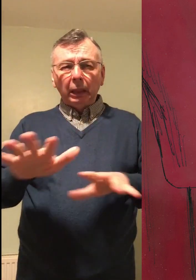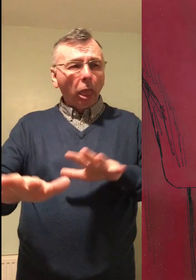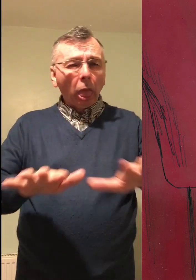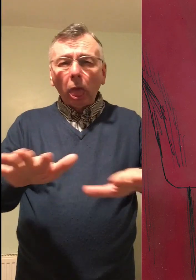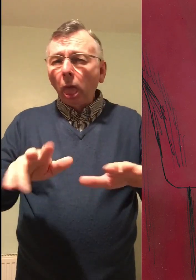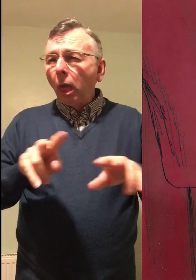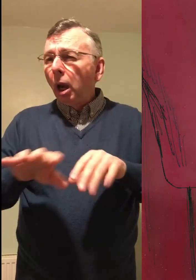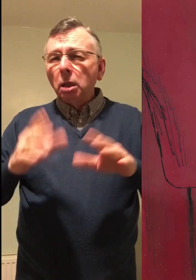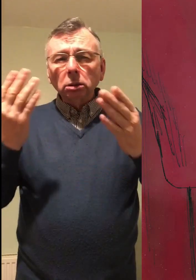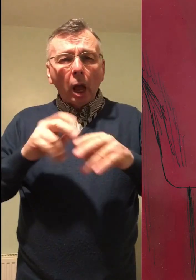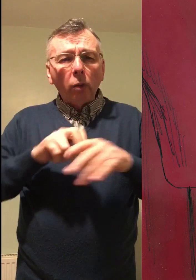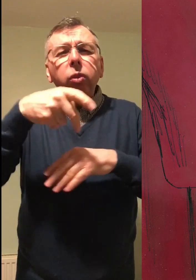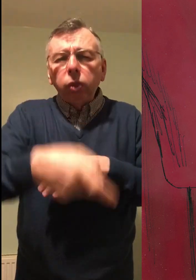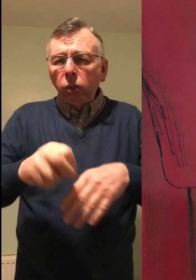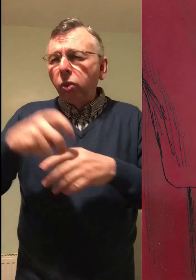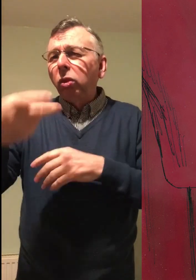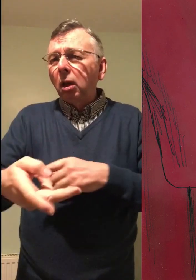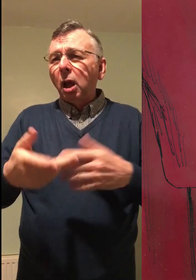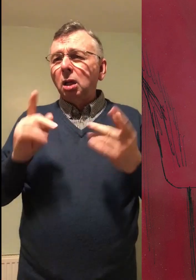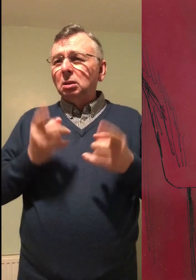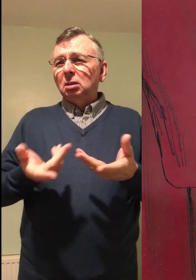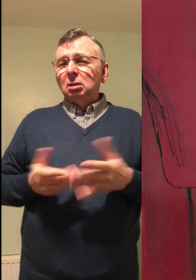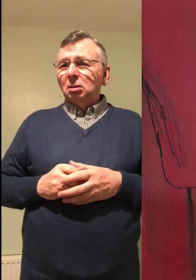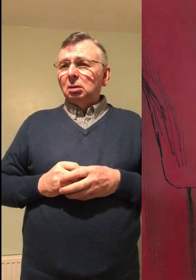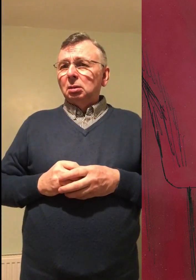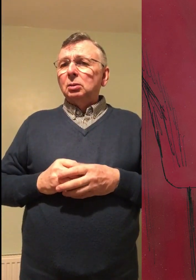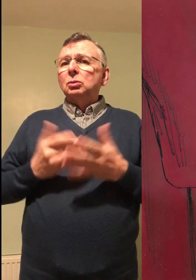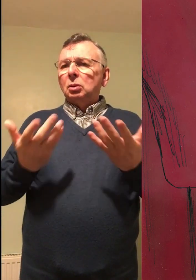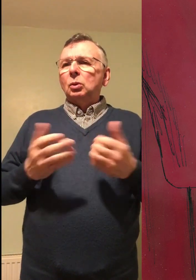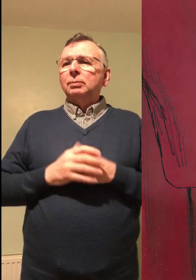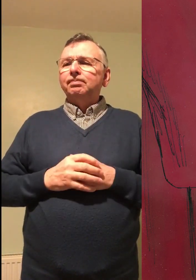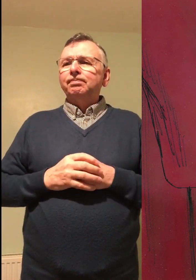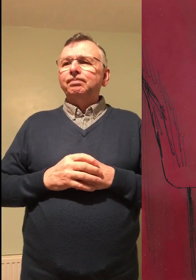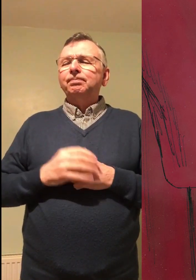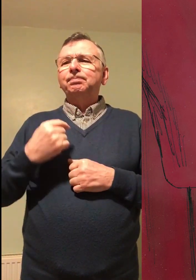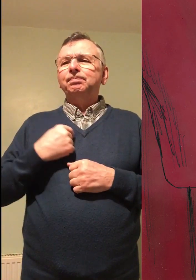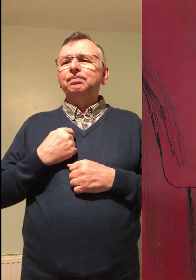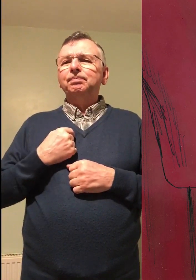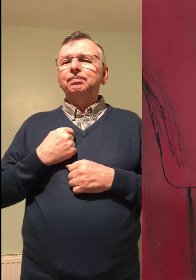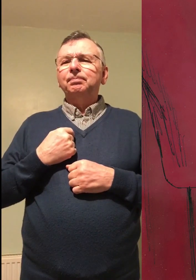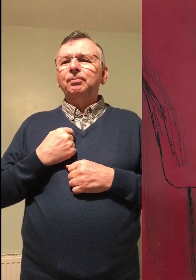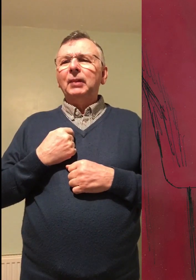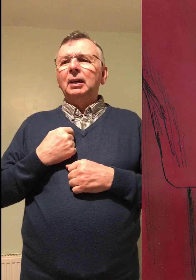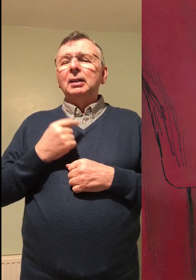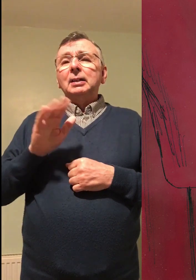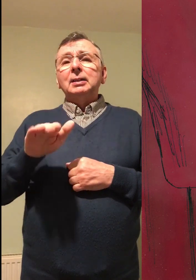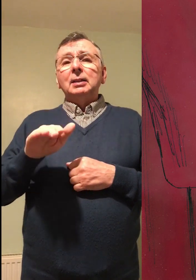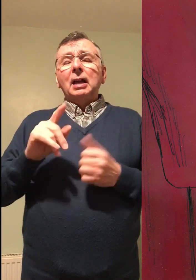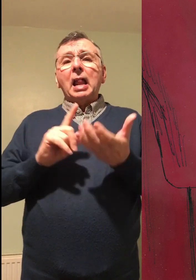light. It is when a person walks at night that they stumble, for they have no light.”